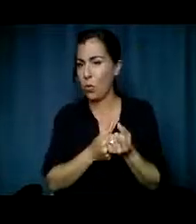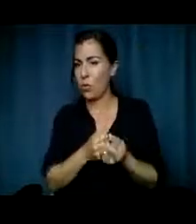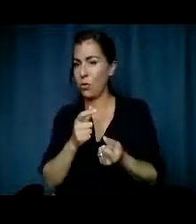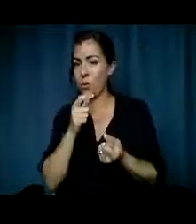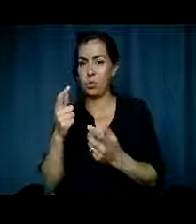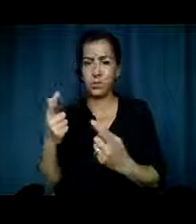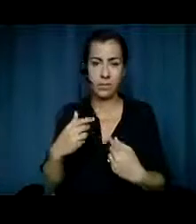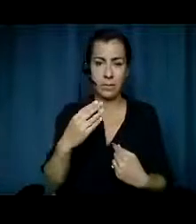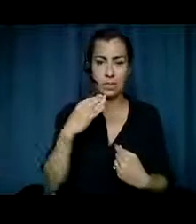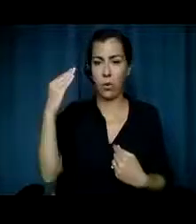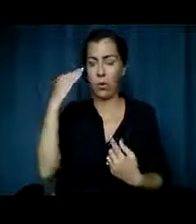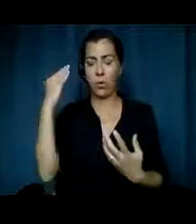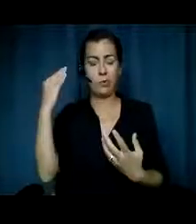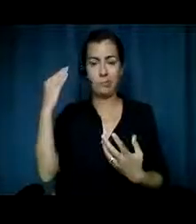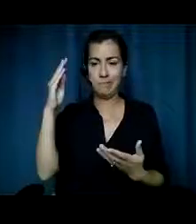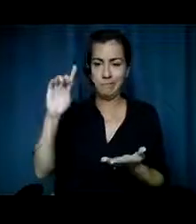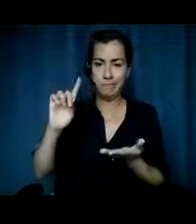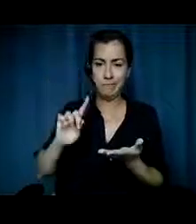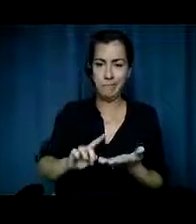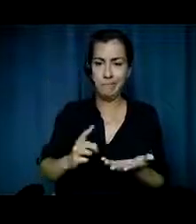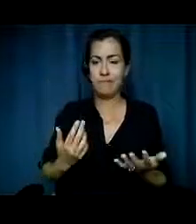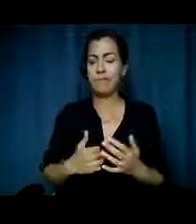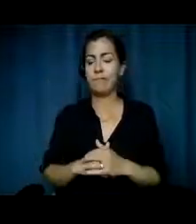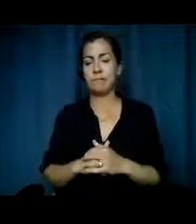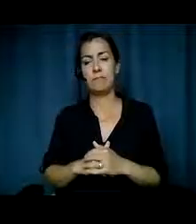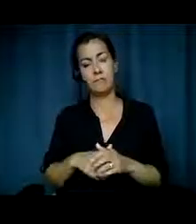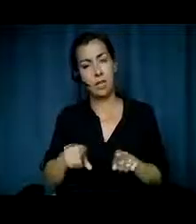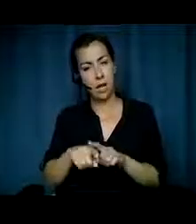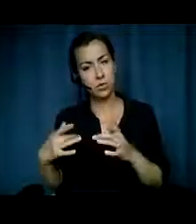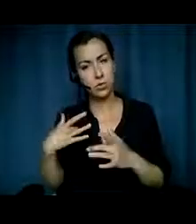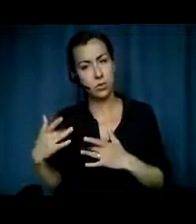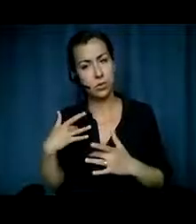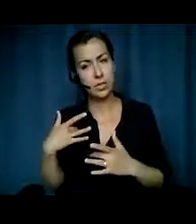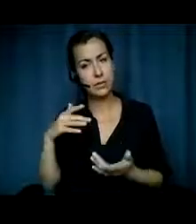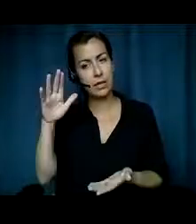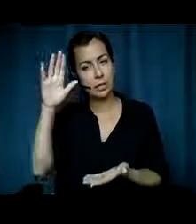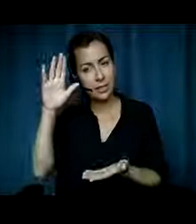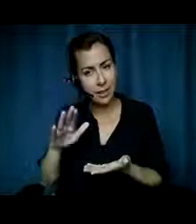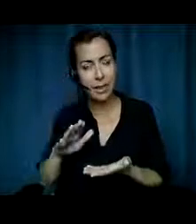are physically accessible, that they're held in places that are convenient and accessible to people with